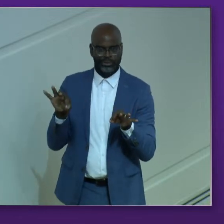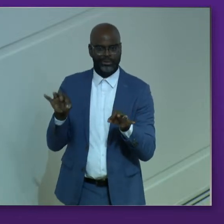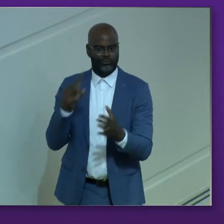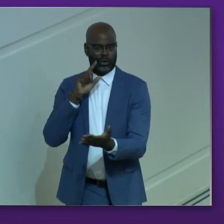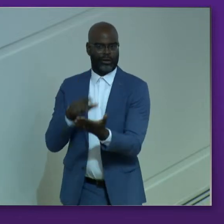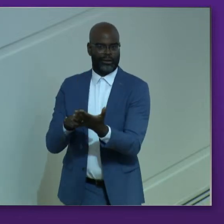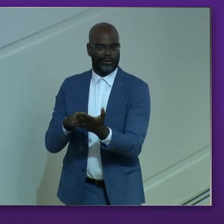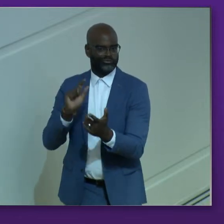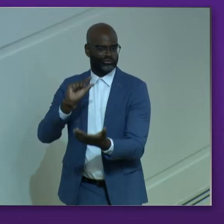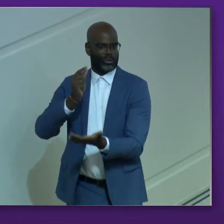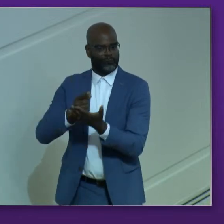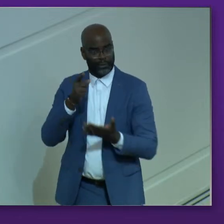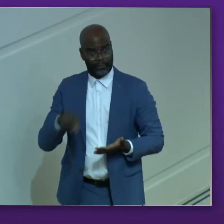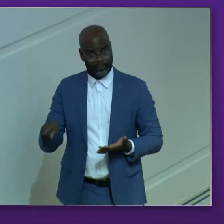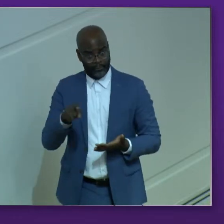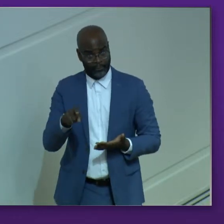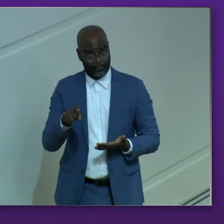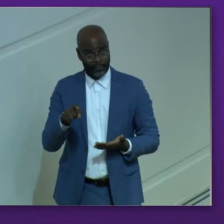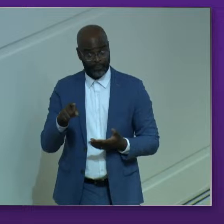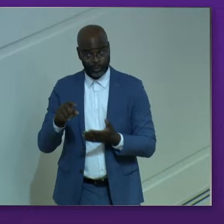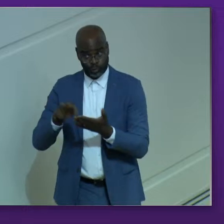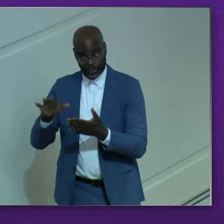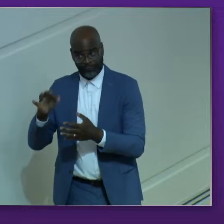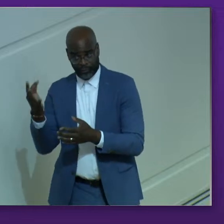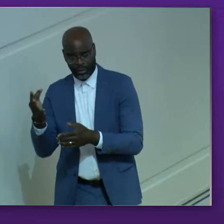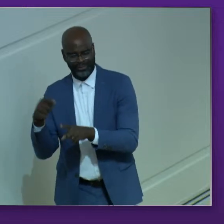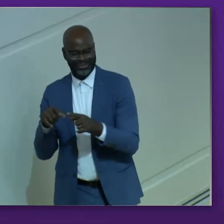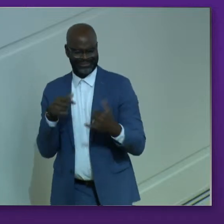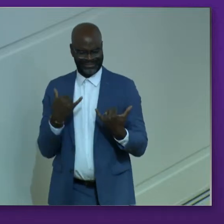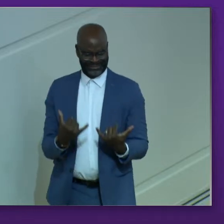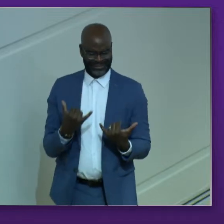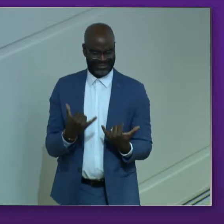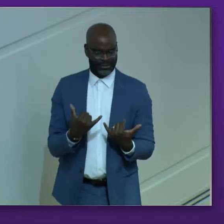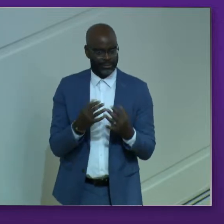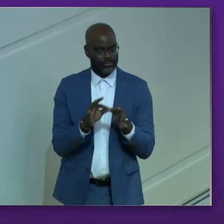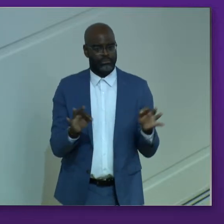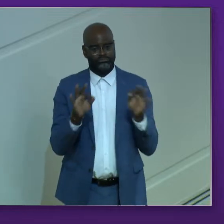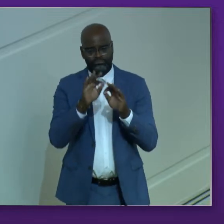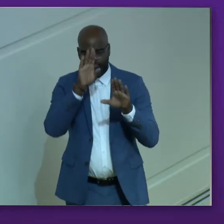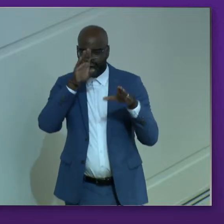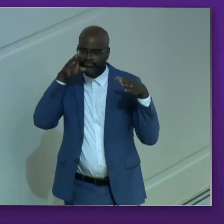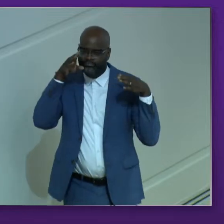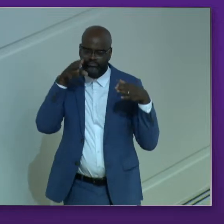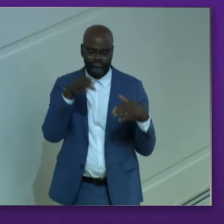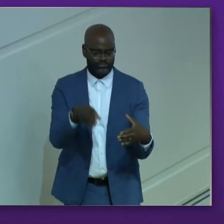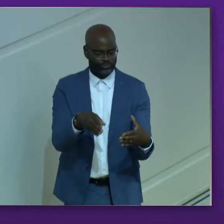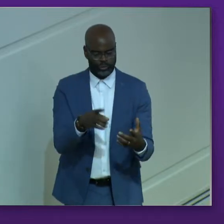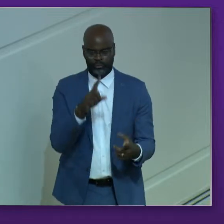SUCCESS OF OUR STUDENTS. AS THEY PROUDLY CROSS THE STAGE TO RECEIVE THEIR WELL-DESERVED